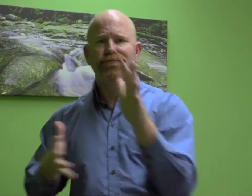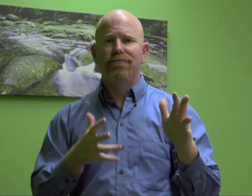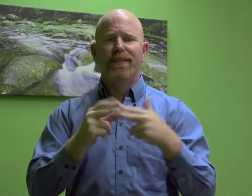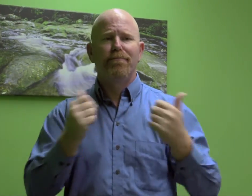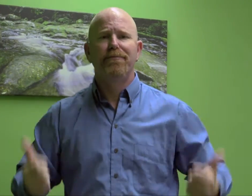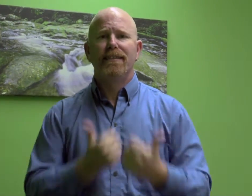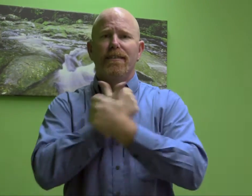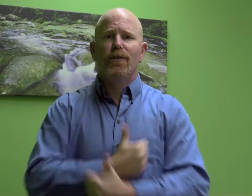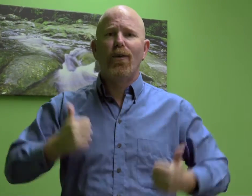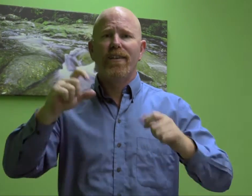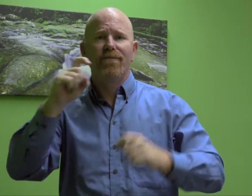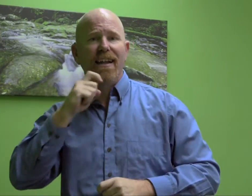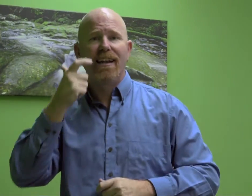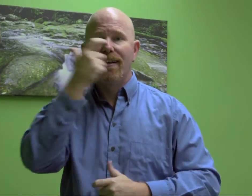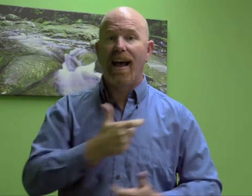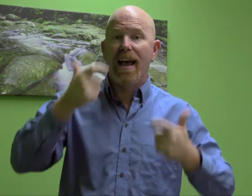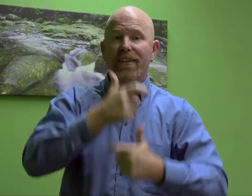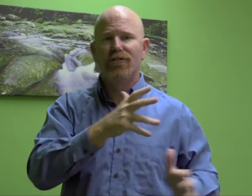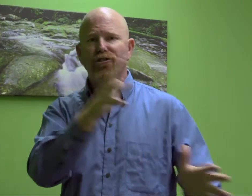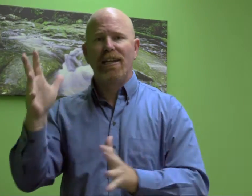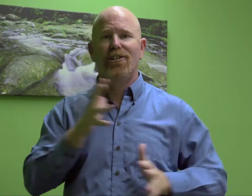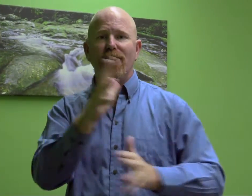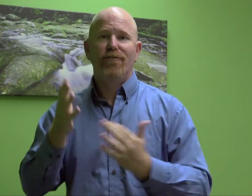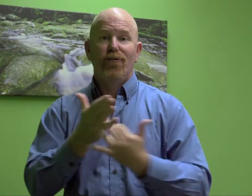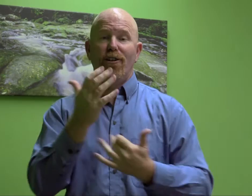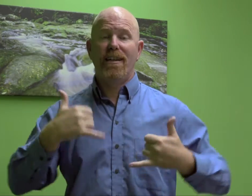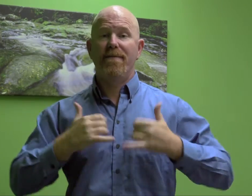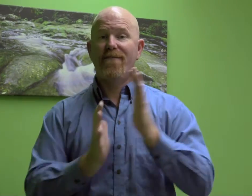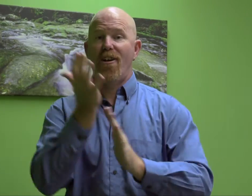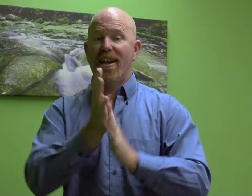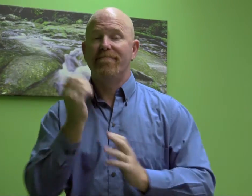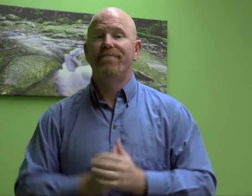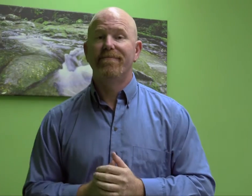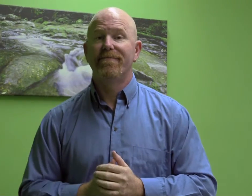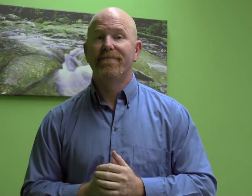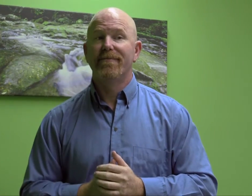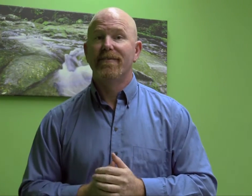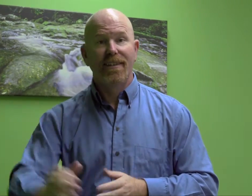Having everybody around the fire, having great chats, lots of laughs and a good time.